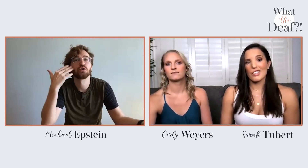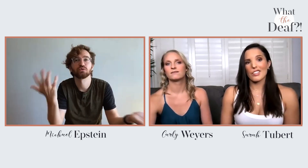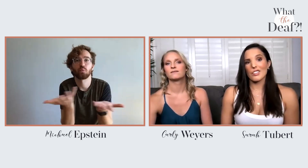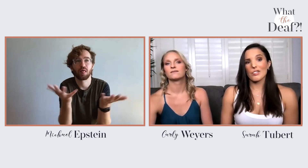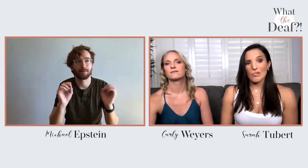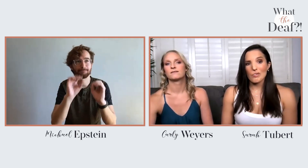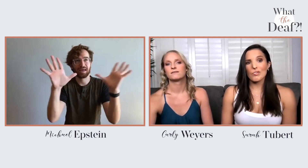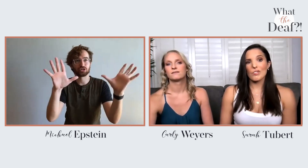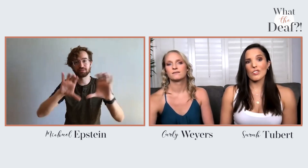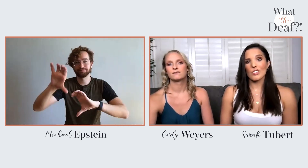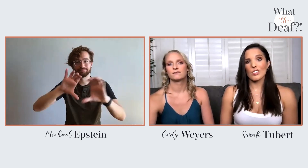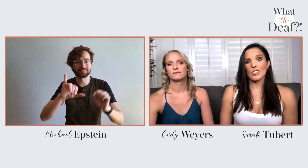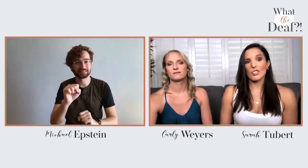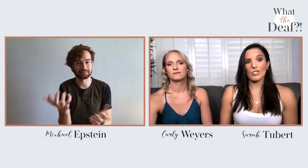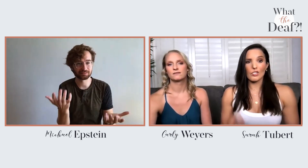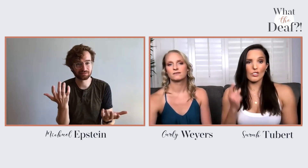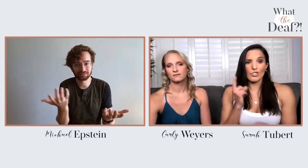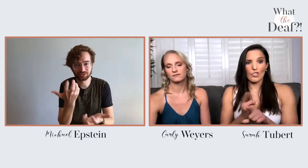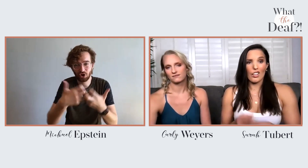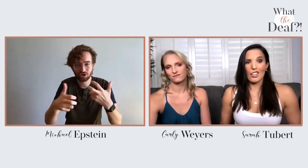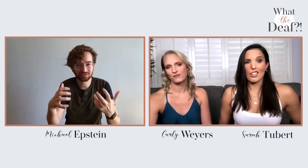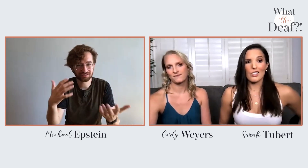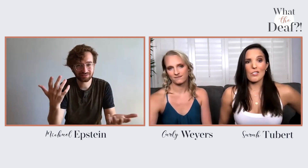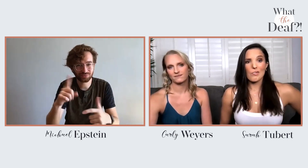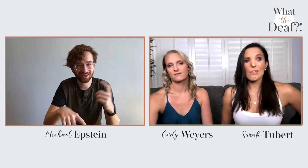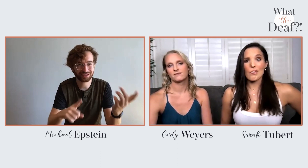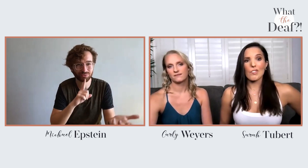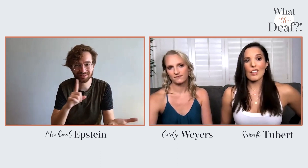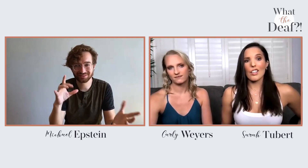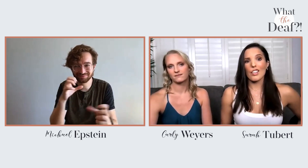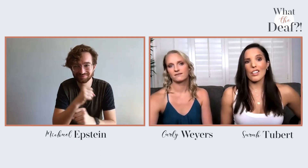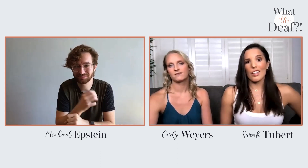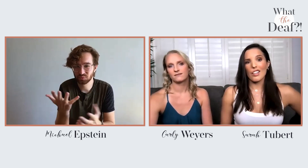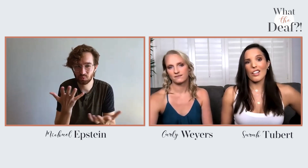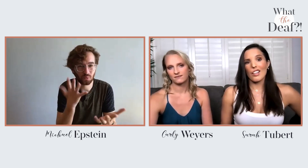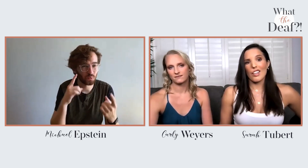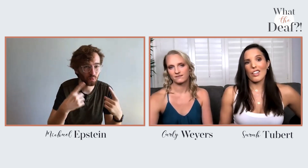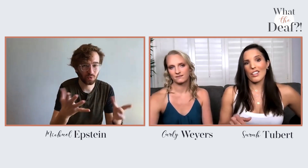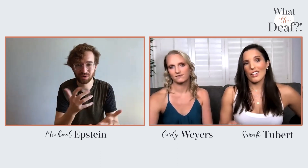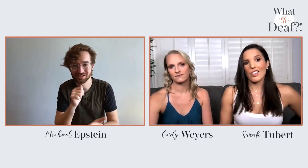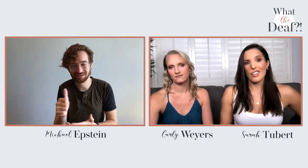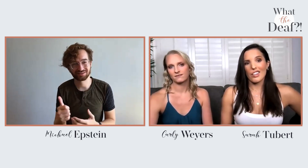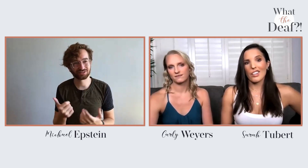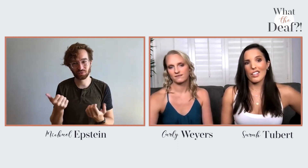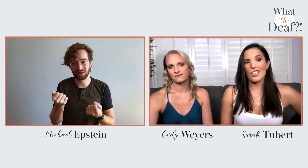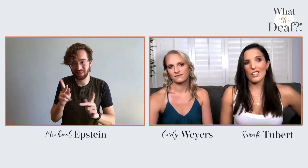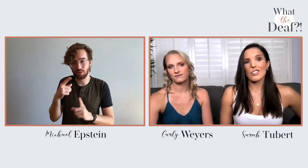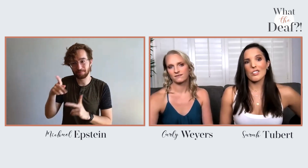Who knows what the magical formula is to make that work? We can't assume that what works for one person will or won't work for the other.